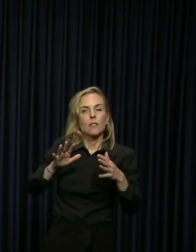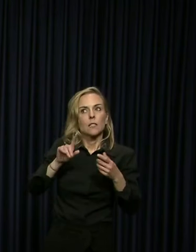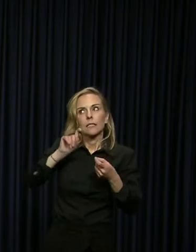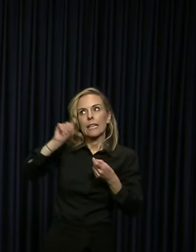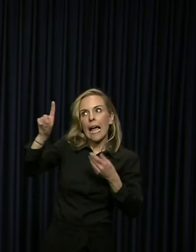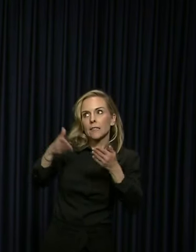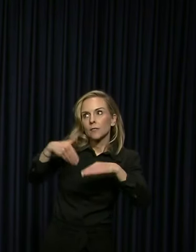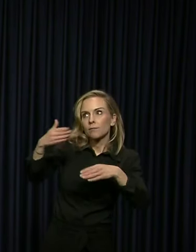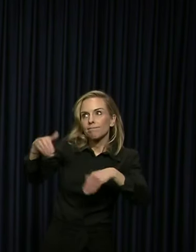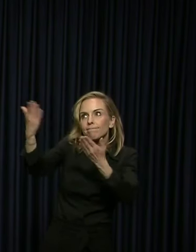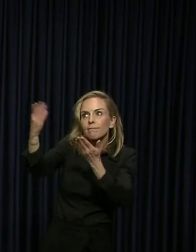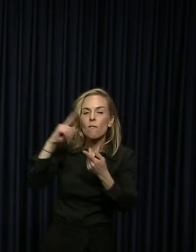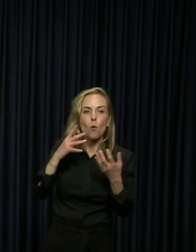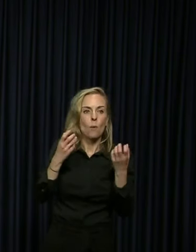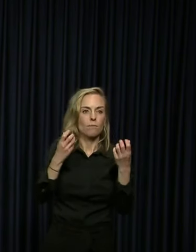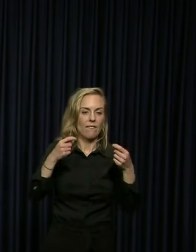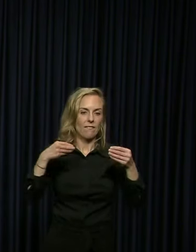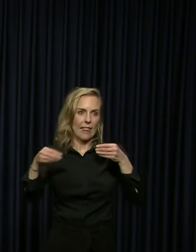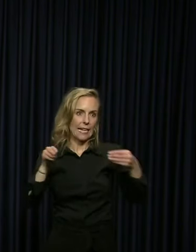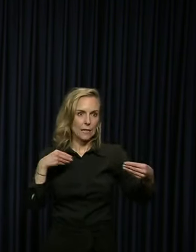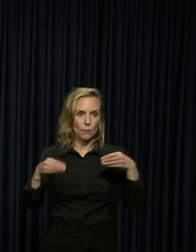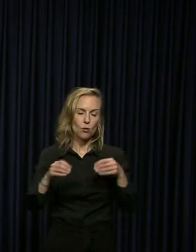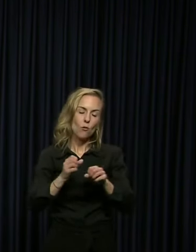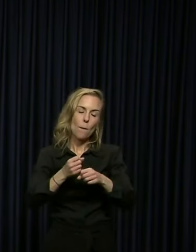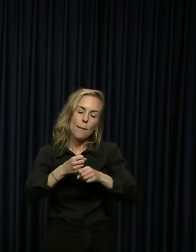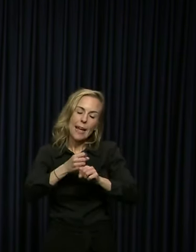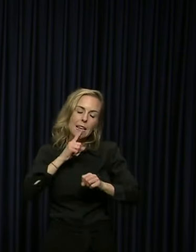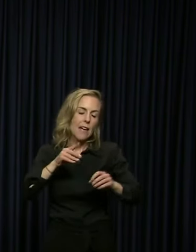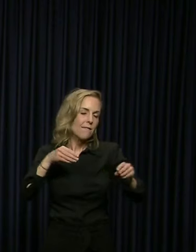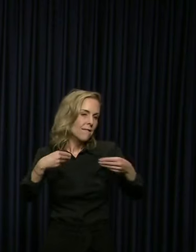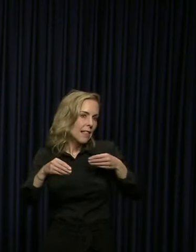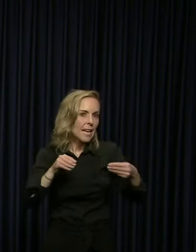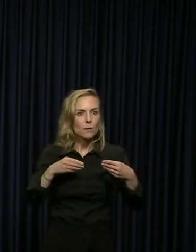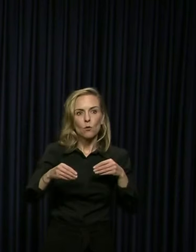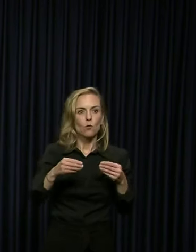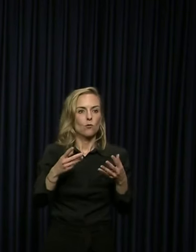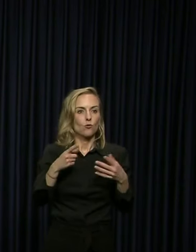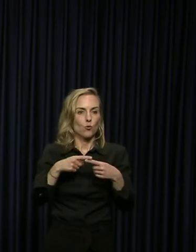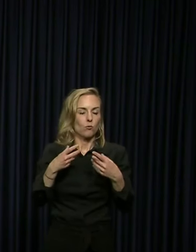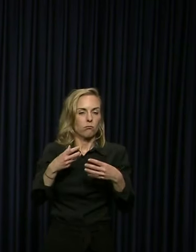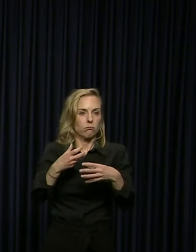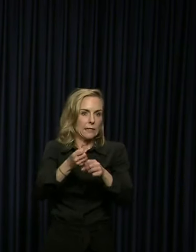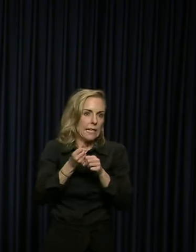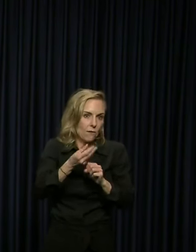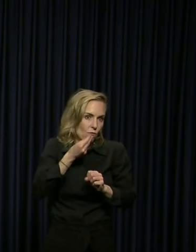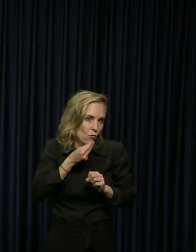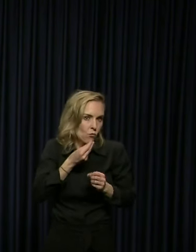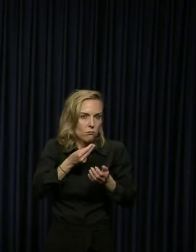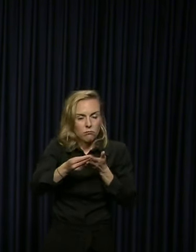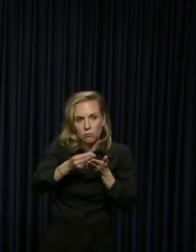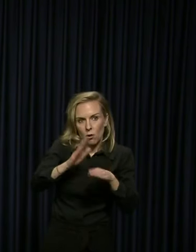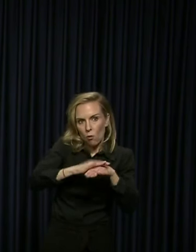ALL RIGHT. WHAT'S MY RESPONSE TO THE MARYVILLE, KENTUCKY PASTOR WHO